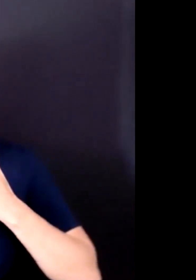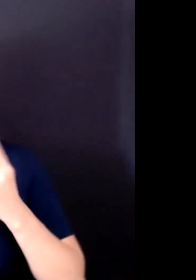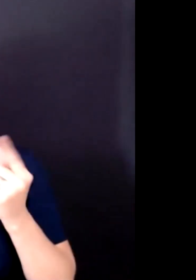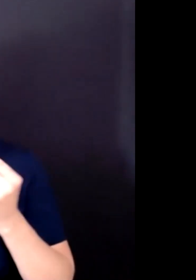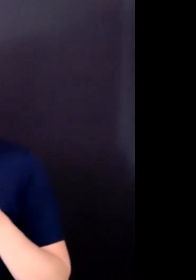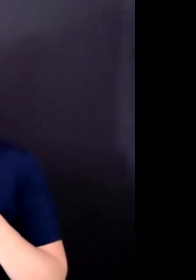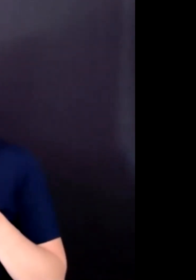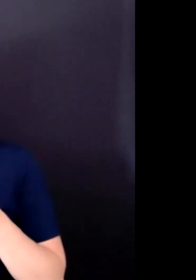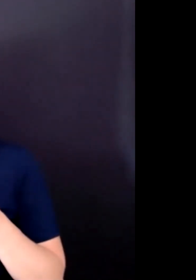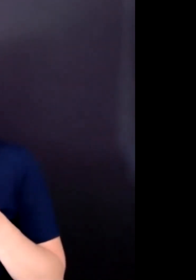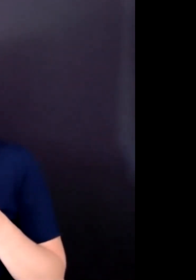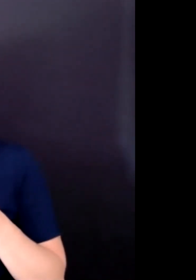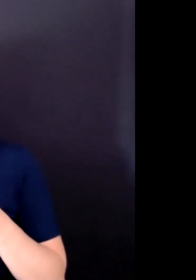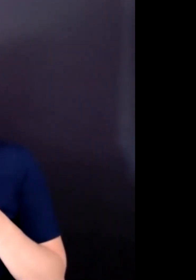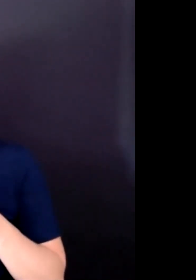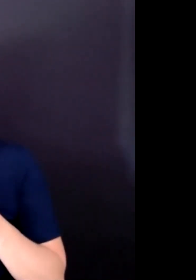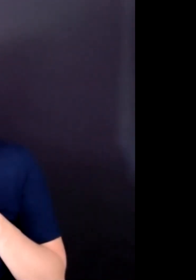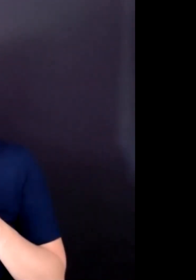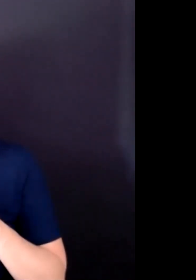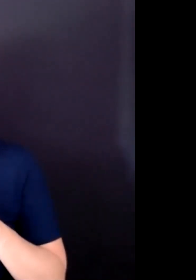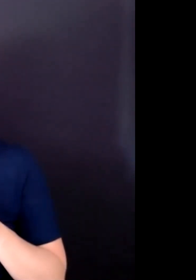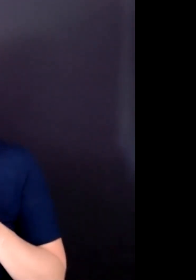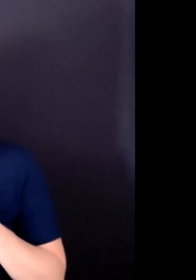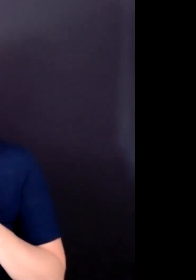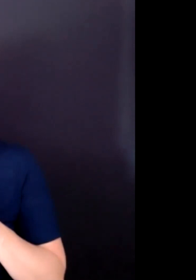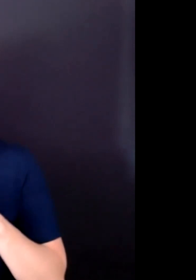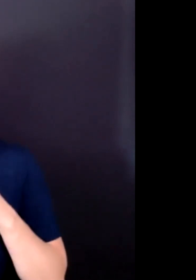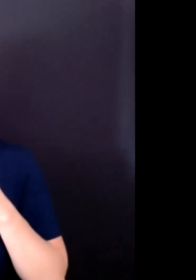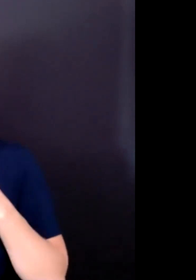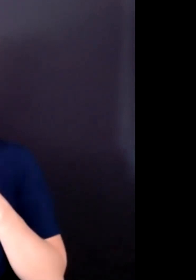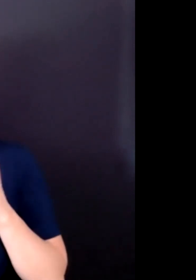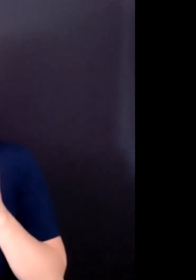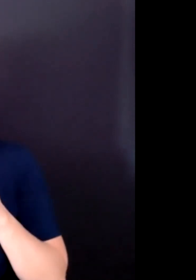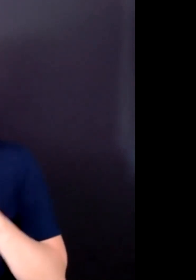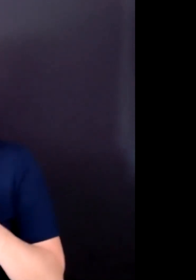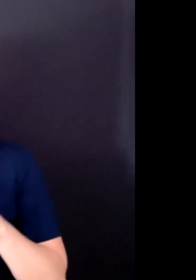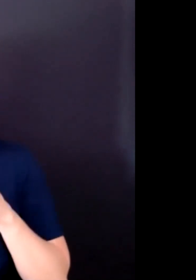add additional trainings, so that we stay on the top of things. That